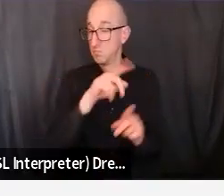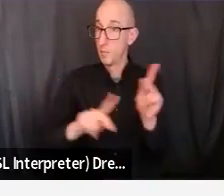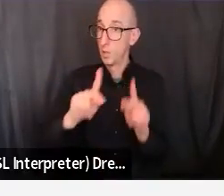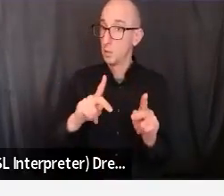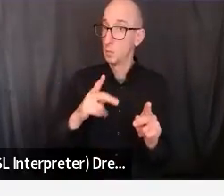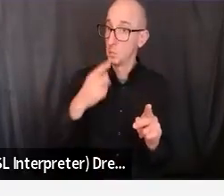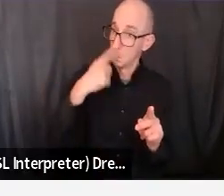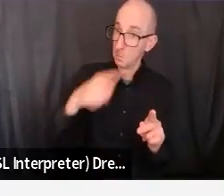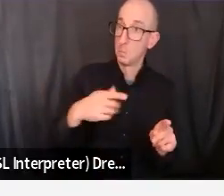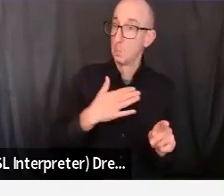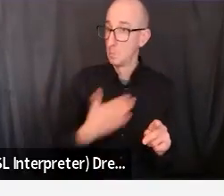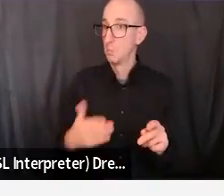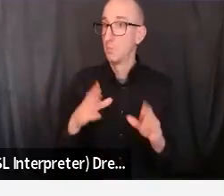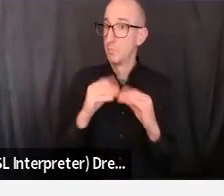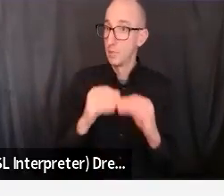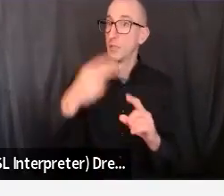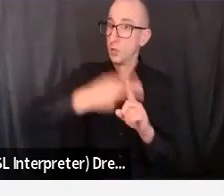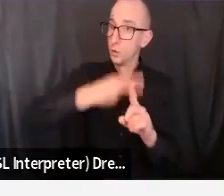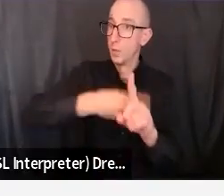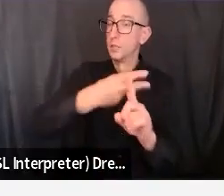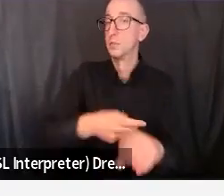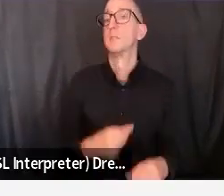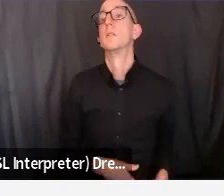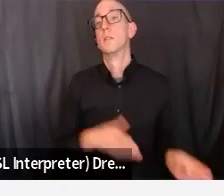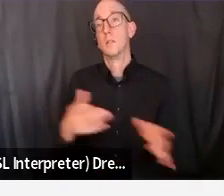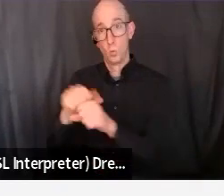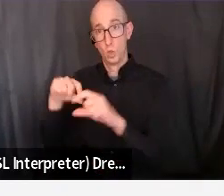in engagement this past year. We are planning to include all water